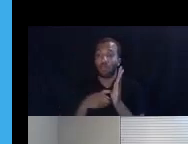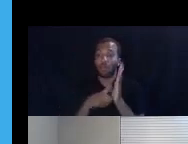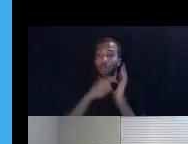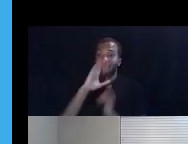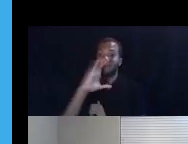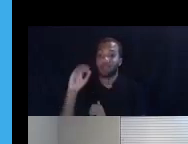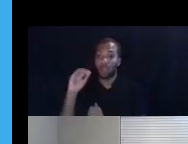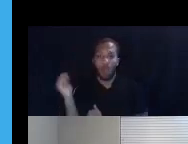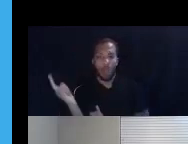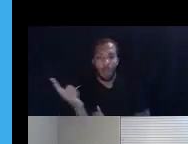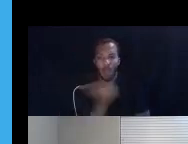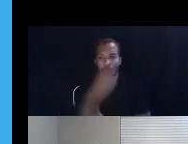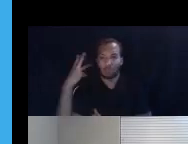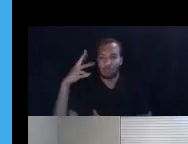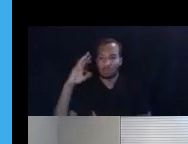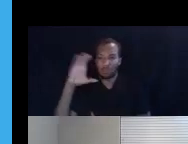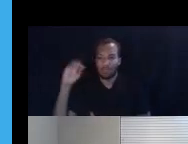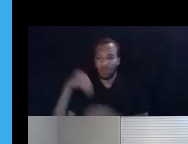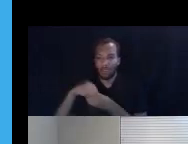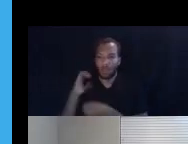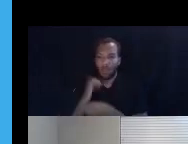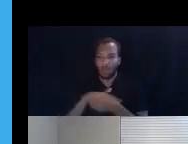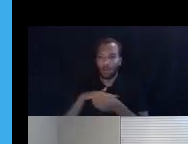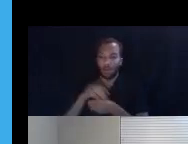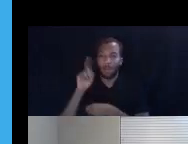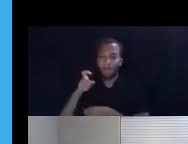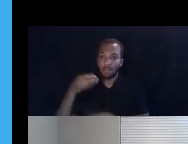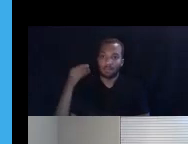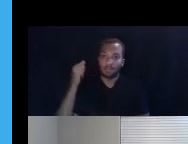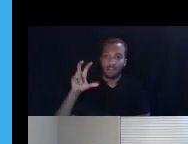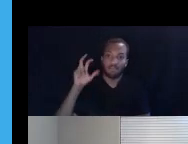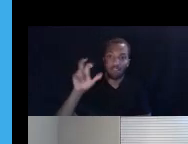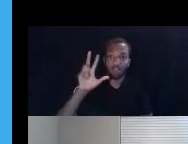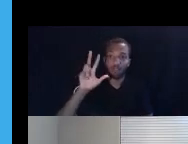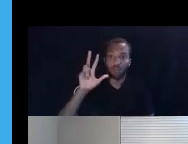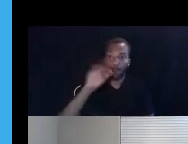So all 16 CCOs to invest 3.3% of the global budget each year.